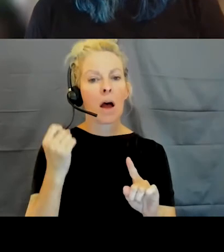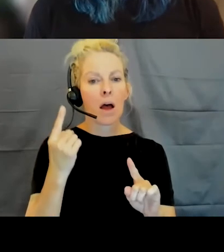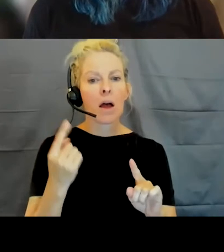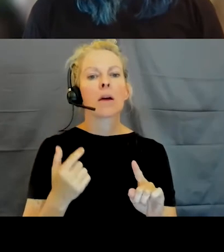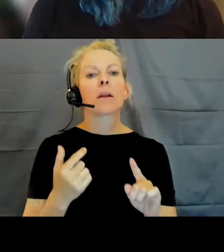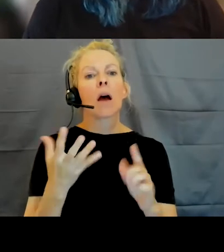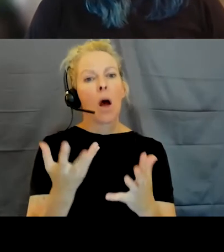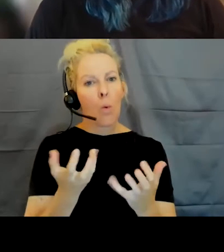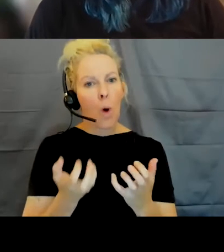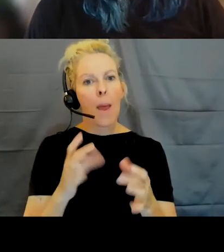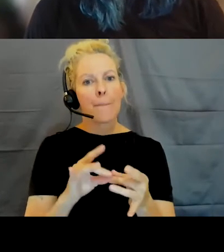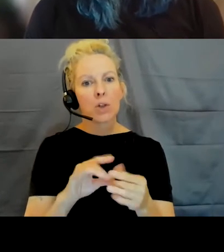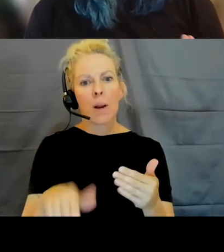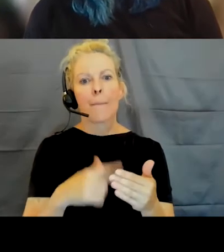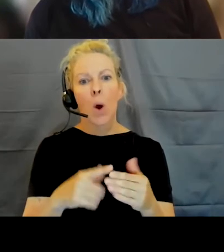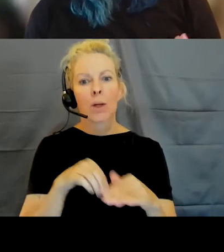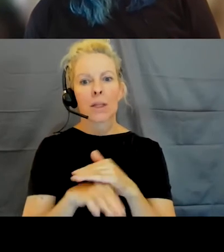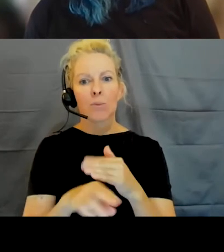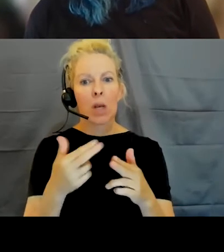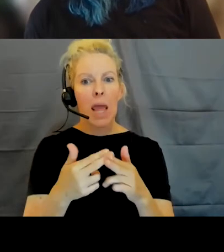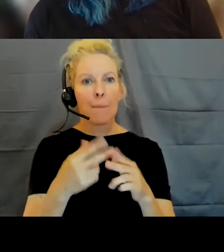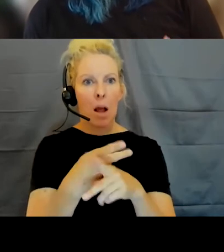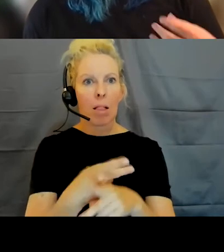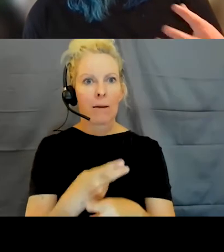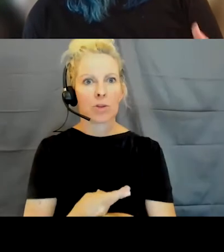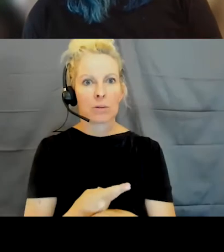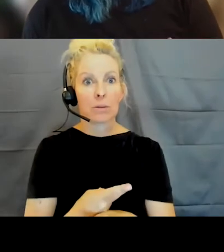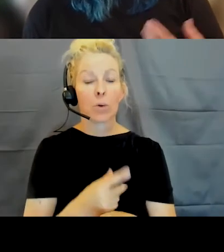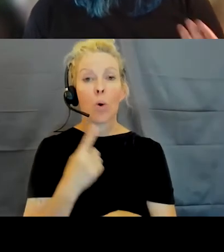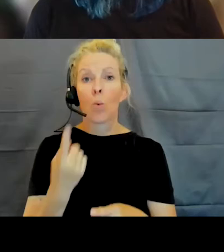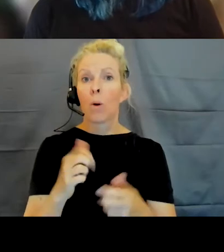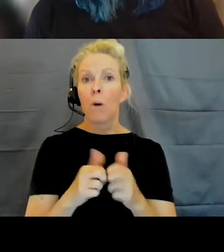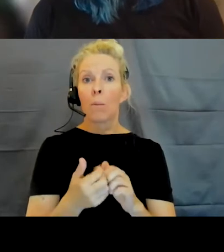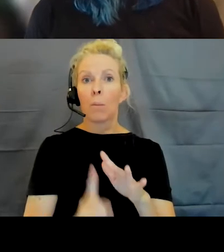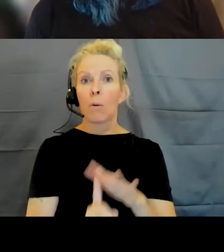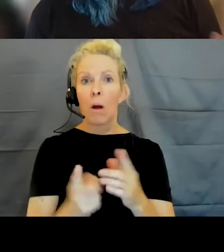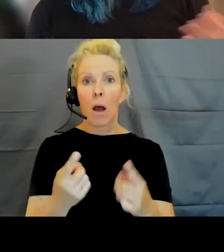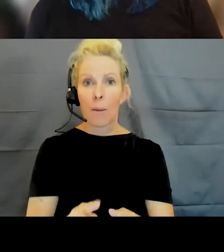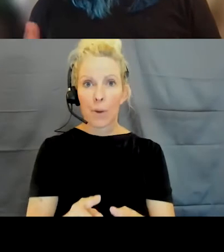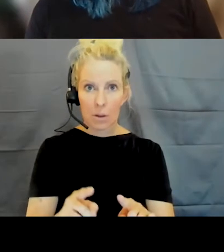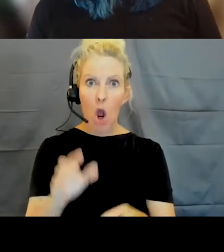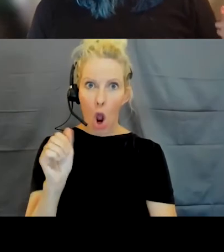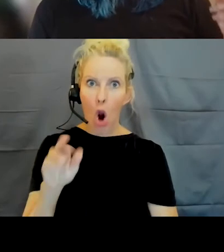accessible name calculation. One of the issues we run into, especially with aria, only with aria,